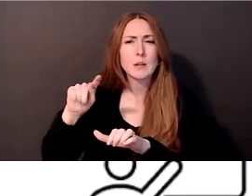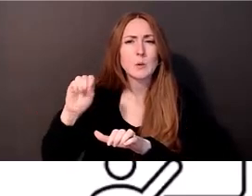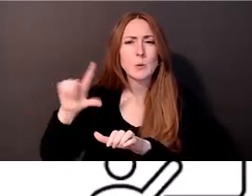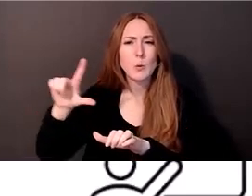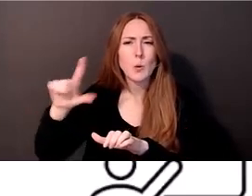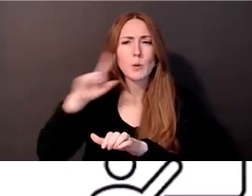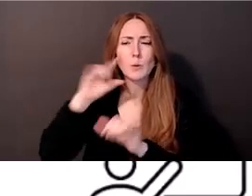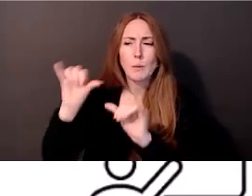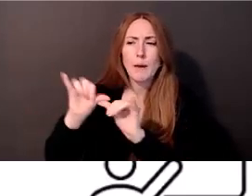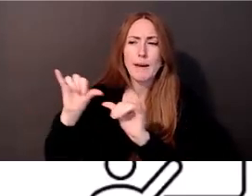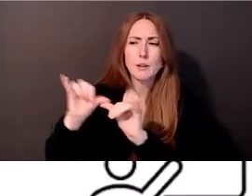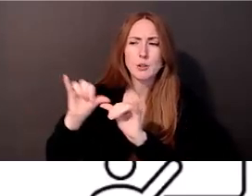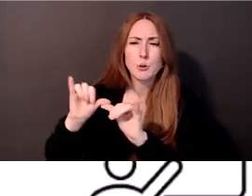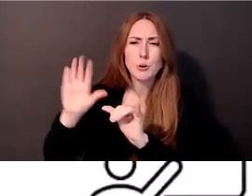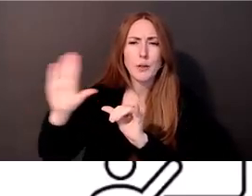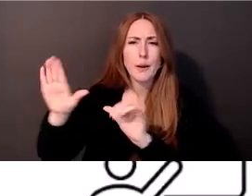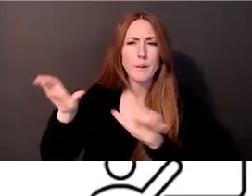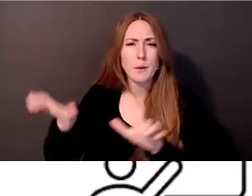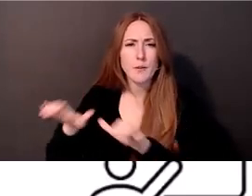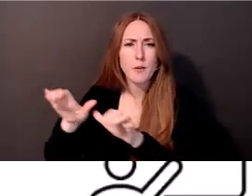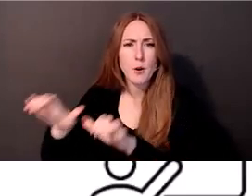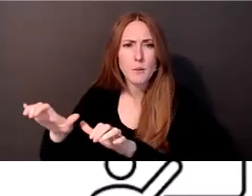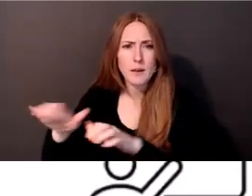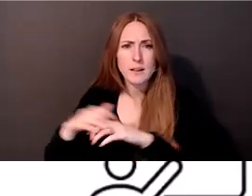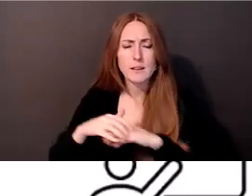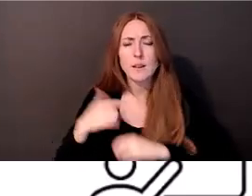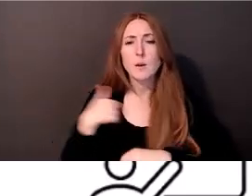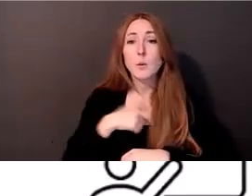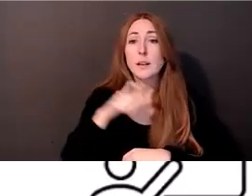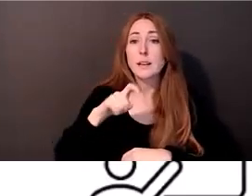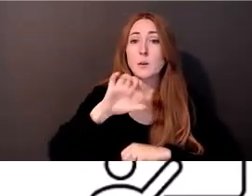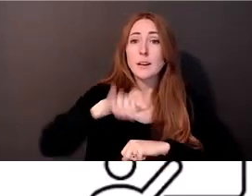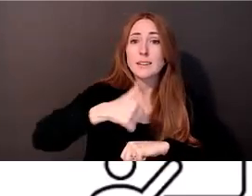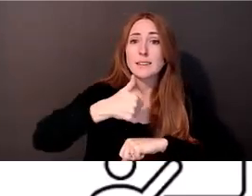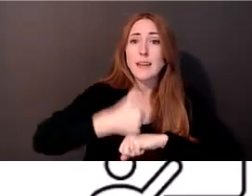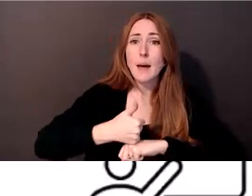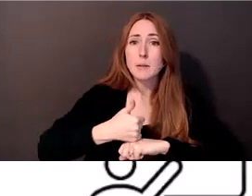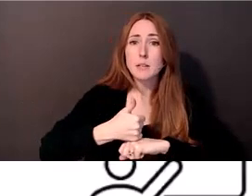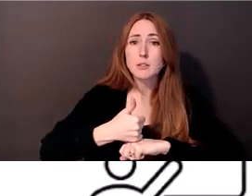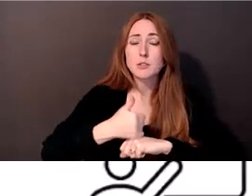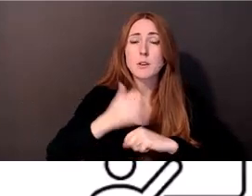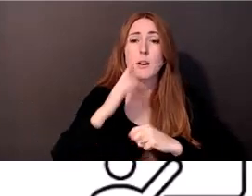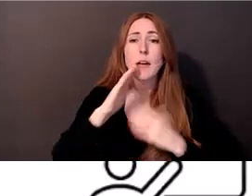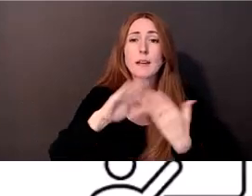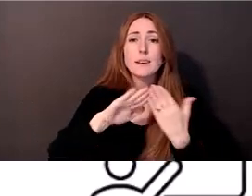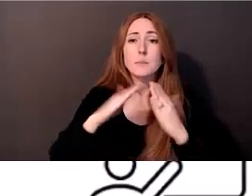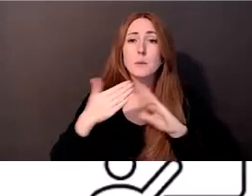and need to establish a community of practice, national community of practice, for knowledge brokers